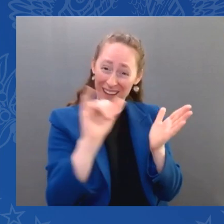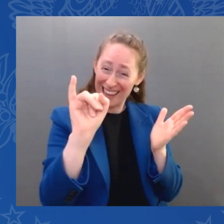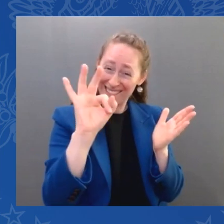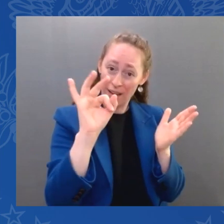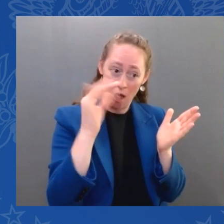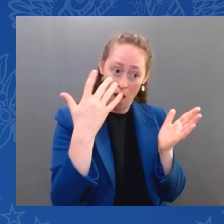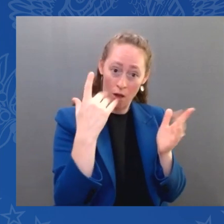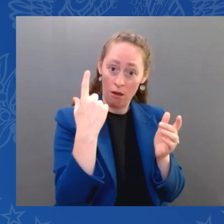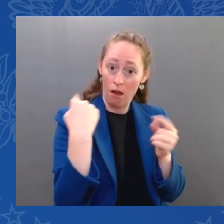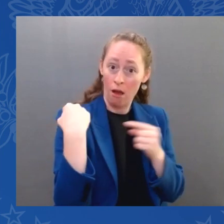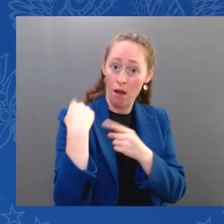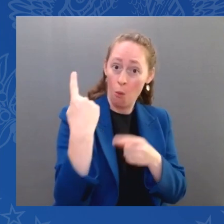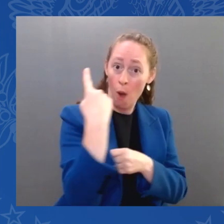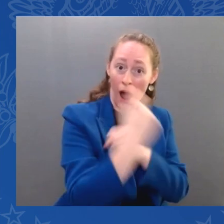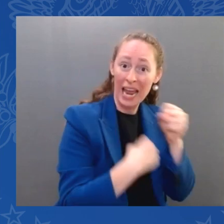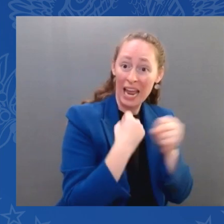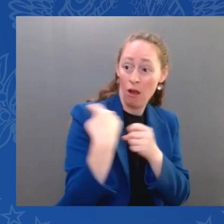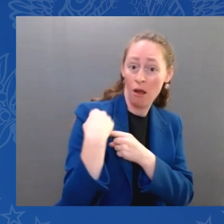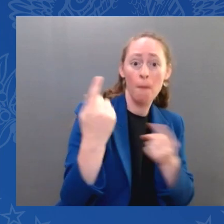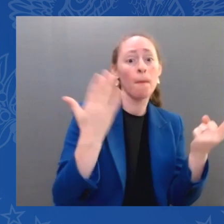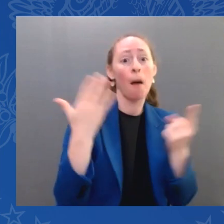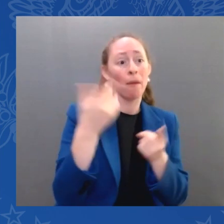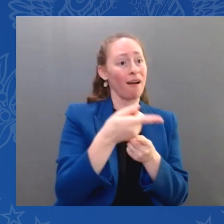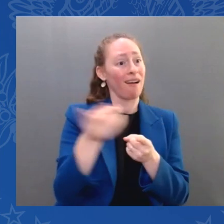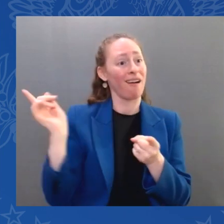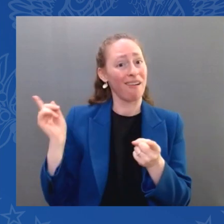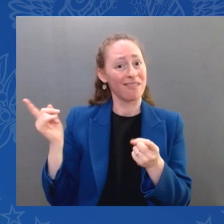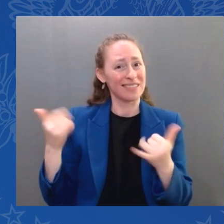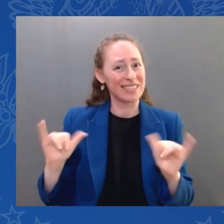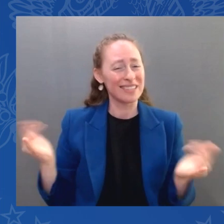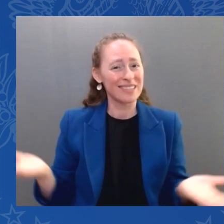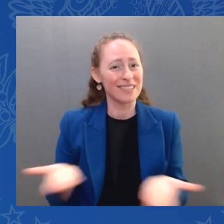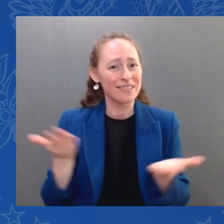But it's not enough, and we all know that. In preparation for today's signing,